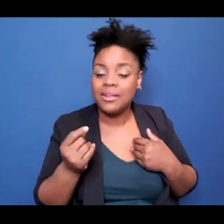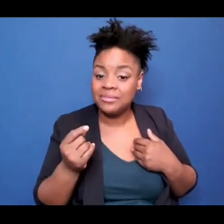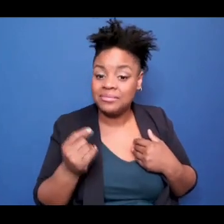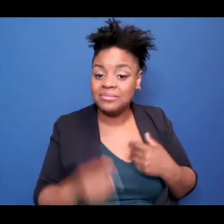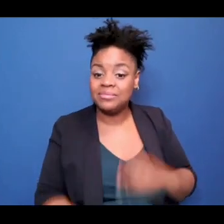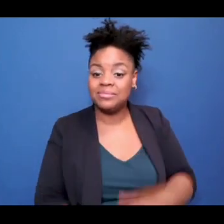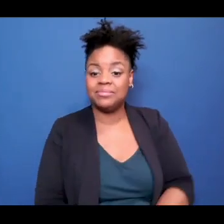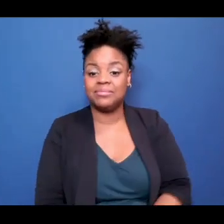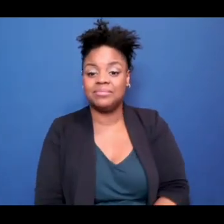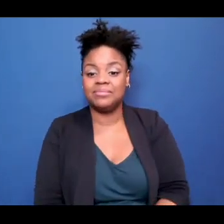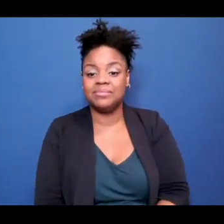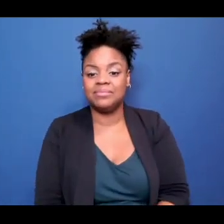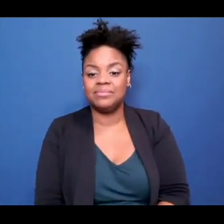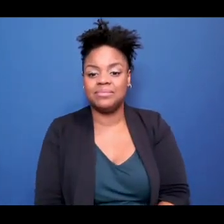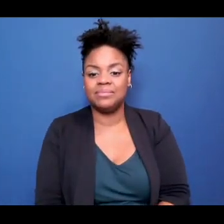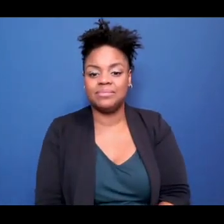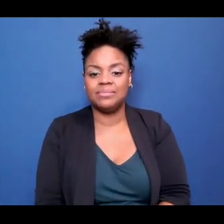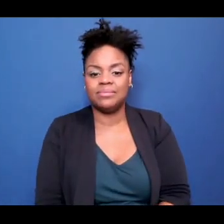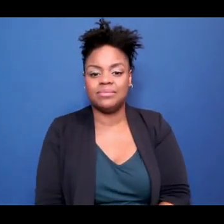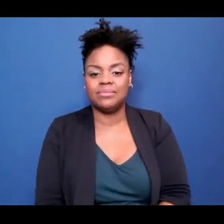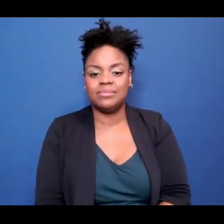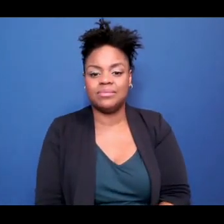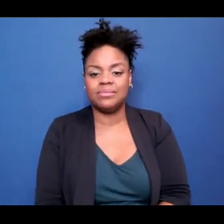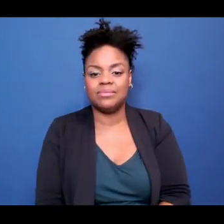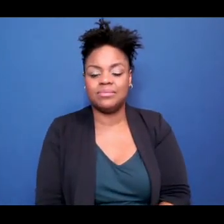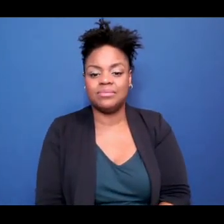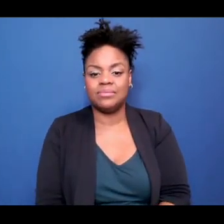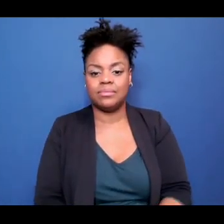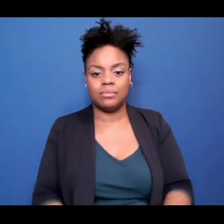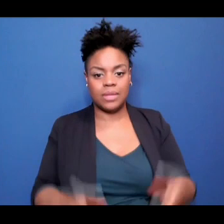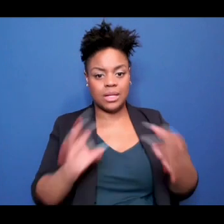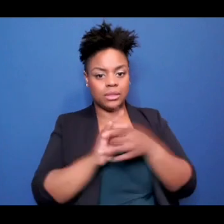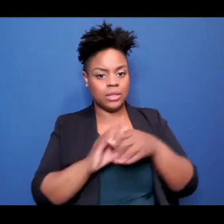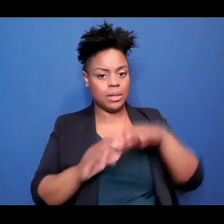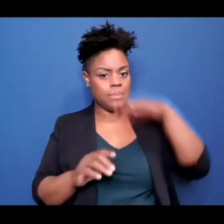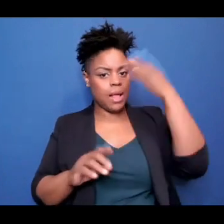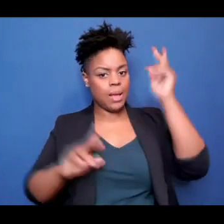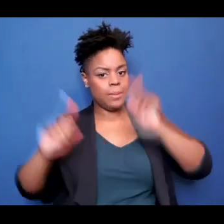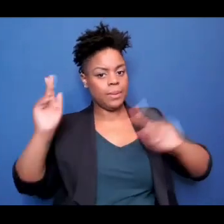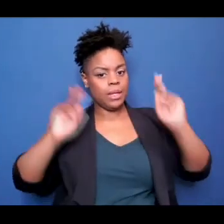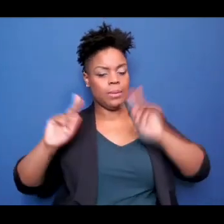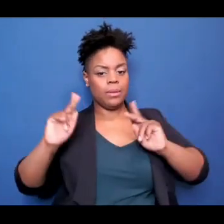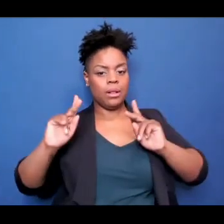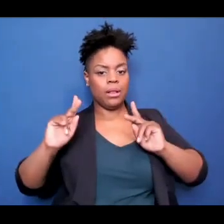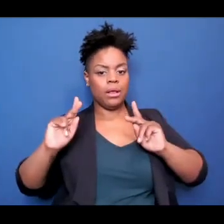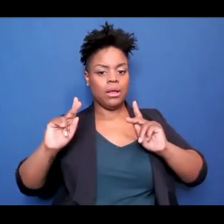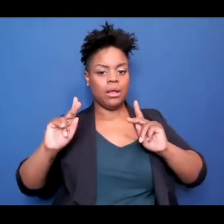SO THIS IS WHY DR. ADAMS' STATEMENT THE FORMER SURGEON GENERAL ABOUT BLACK PEOPLE BEING MORE LIKELY TO HAVE HYPERTENSION